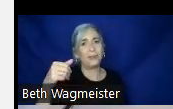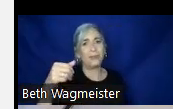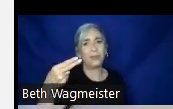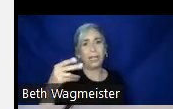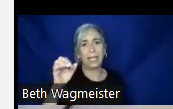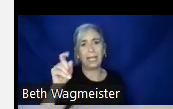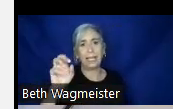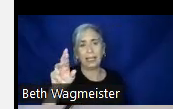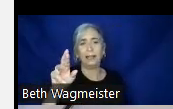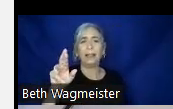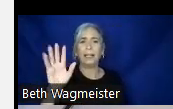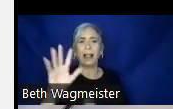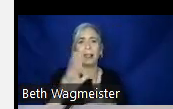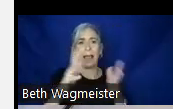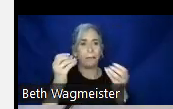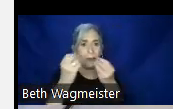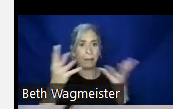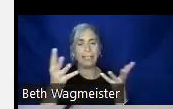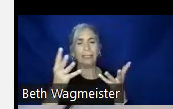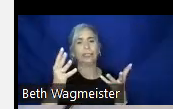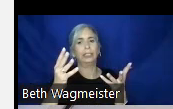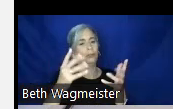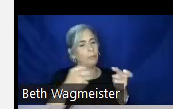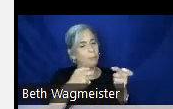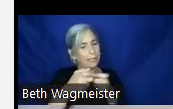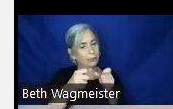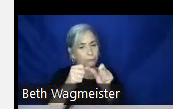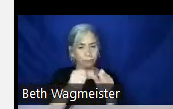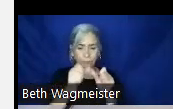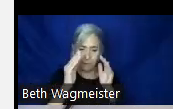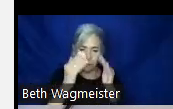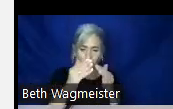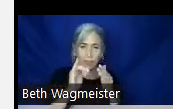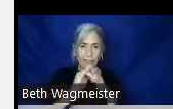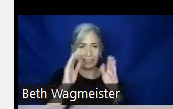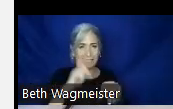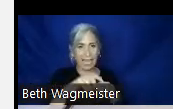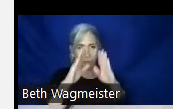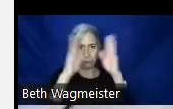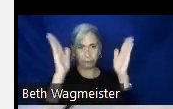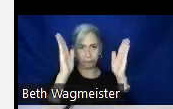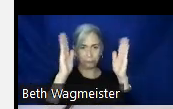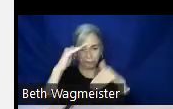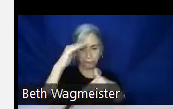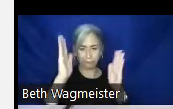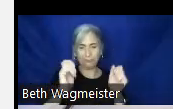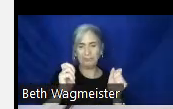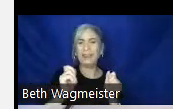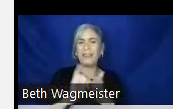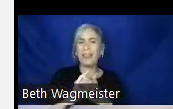in a short time. You managed to stay in the time frame. Thank you for that. Really a lot of